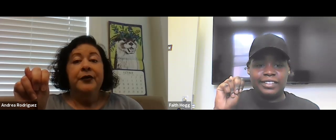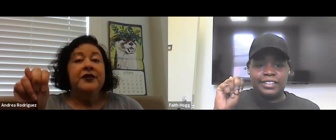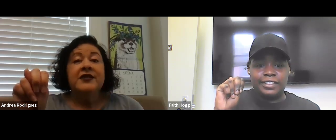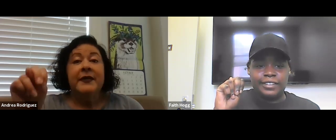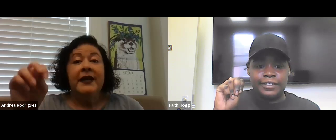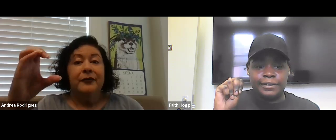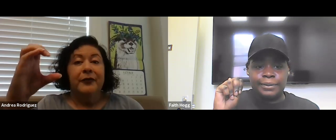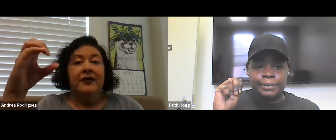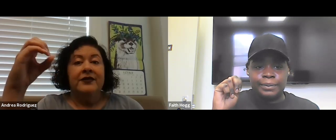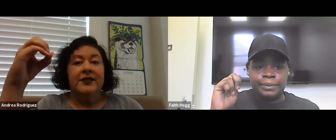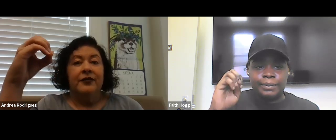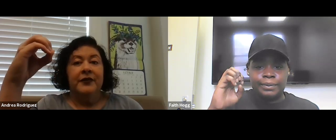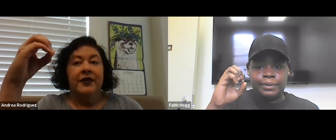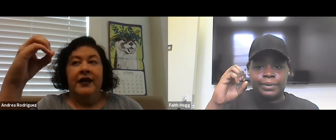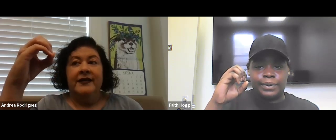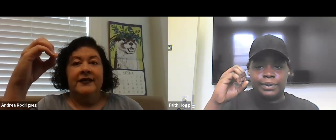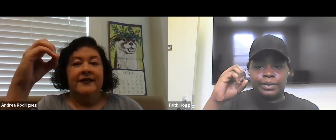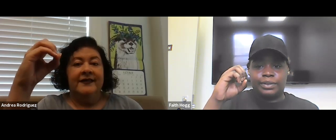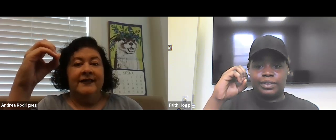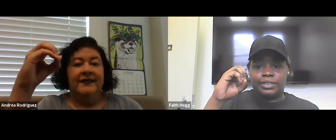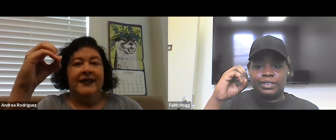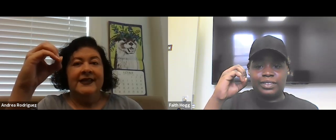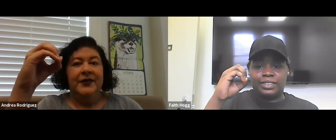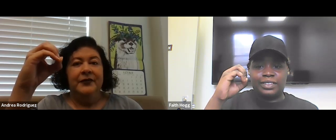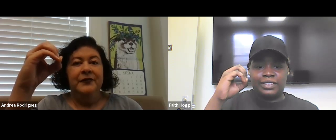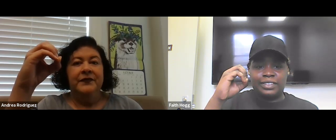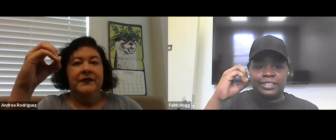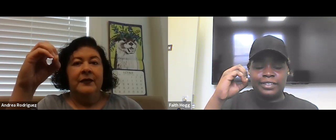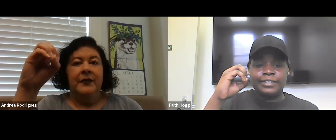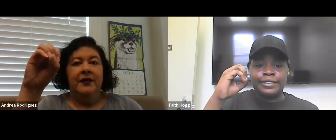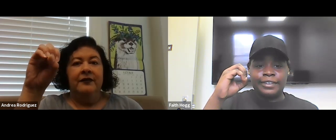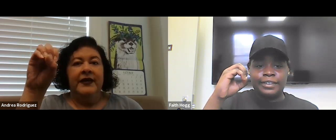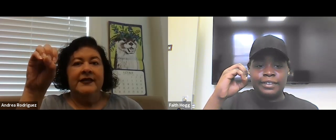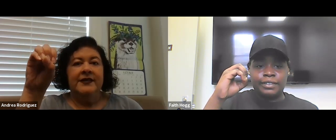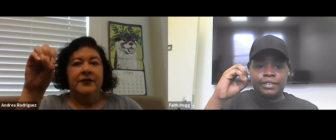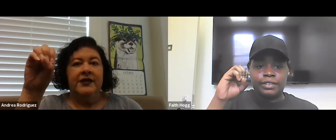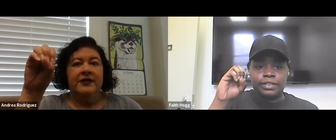you're just making a regular circle with your hand. That's O, but it'll face this direction.